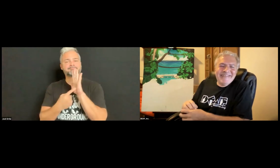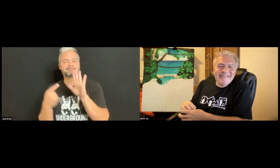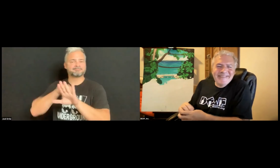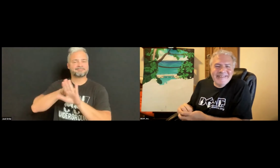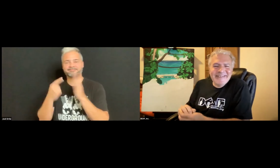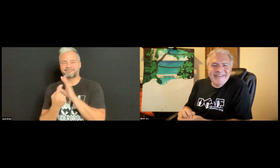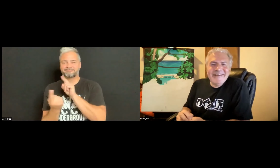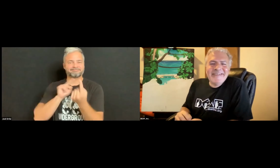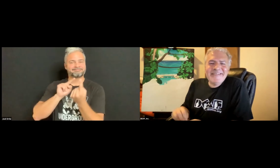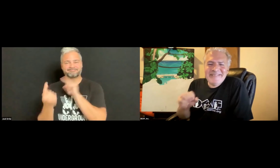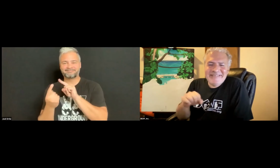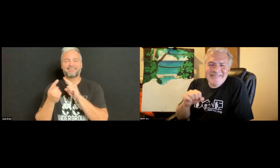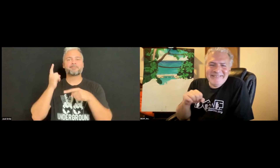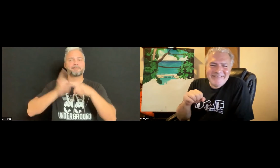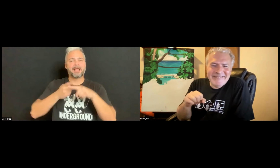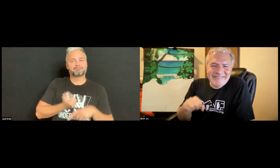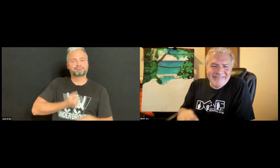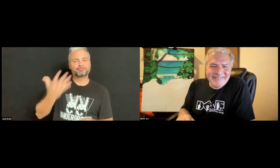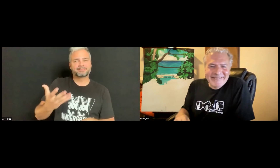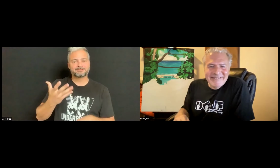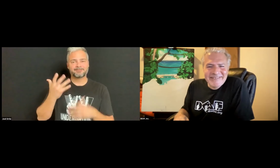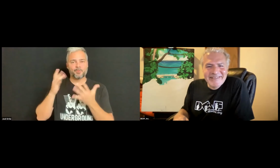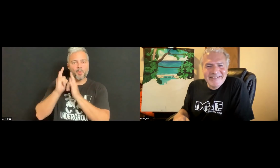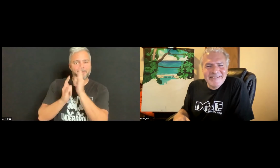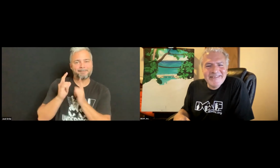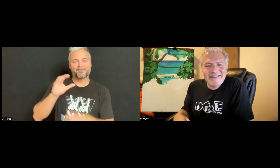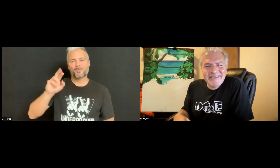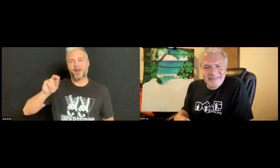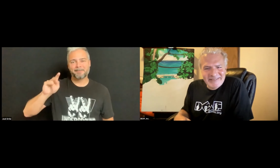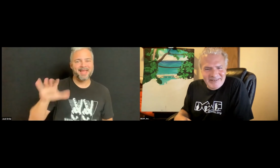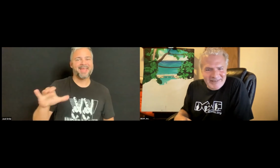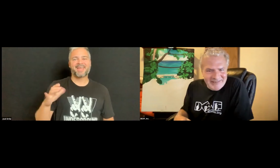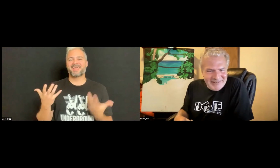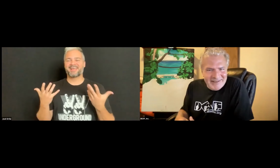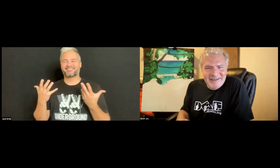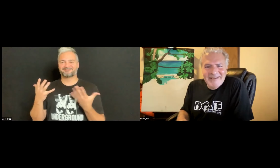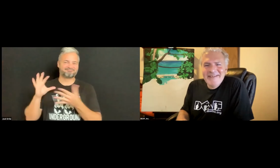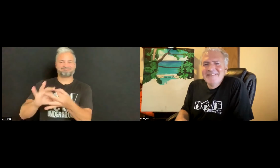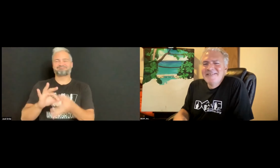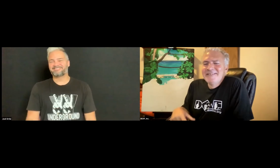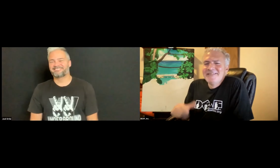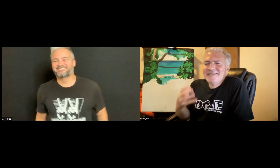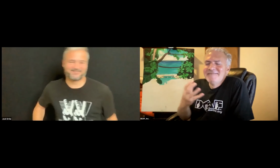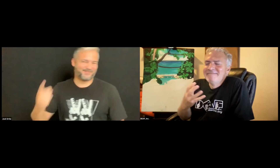The different perspectives, plus I gave some poetry, I put a romantic theme to that.